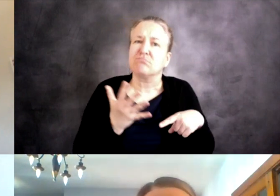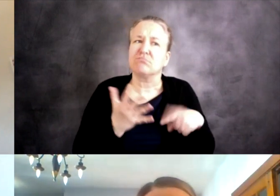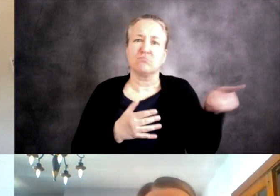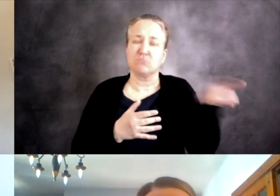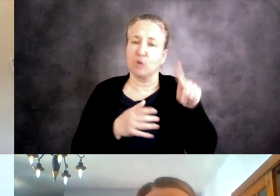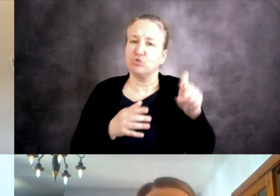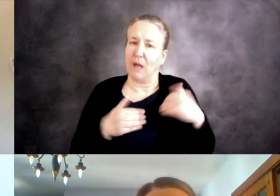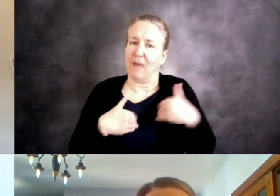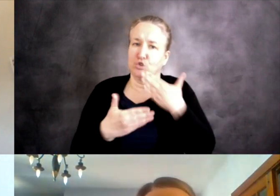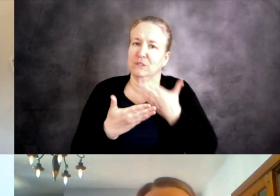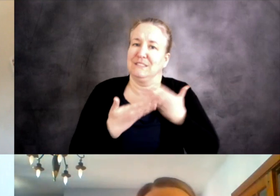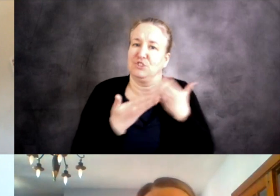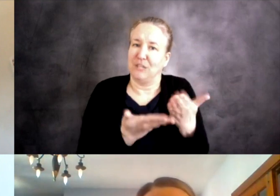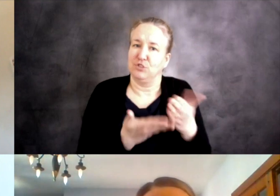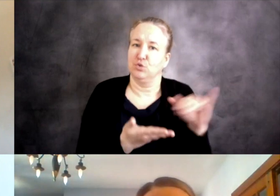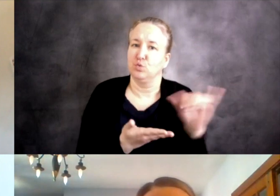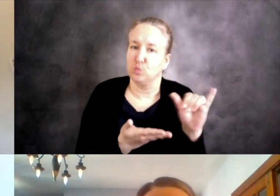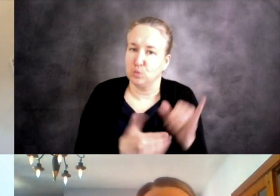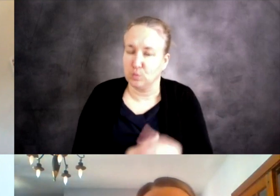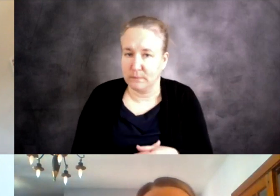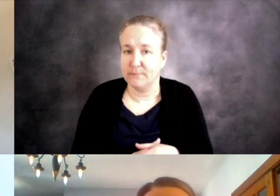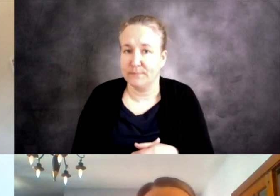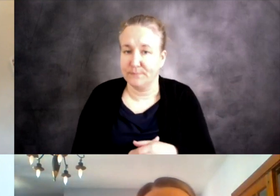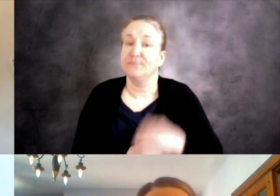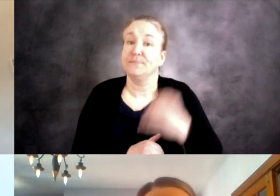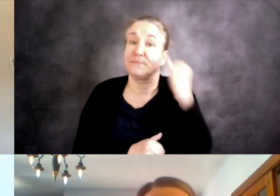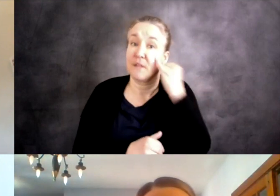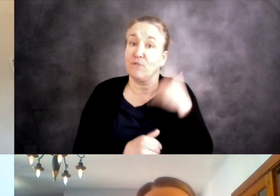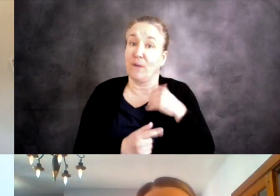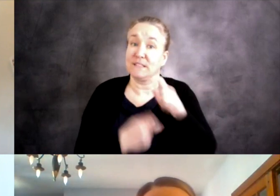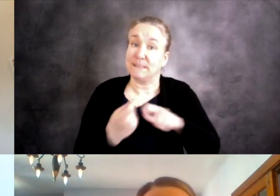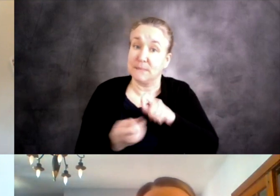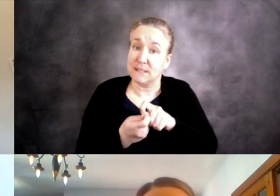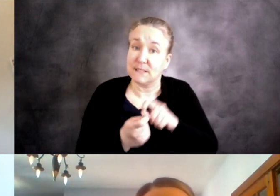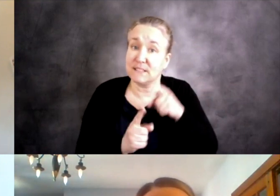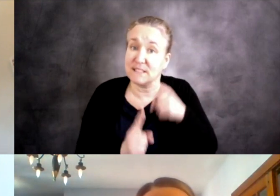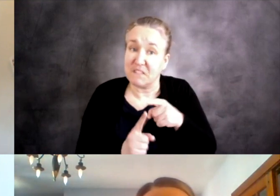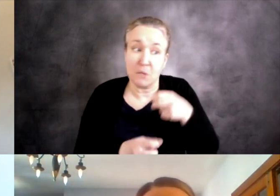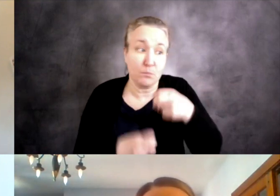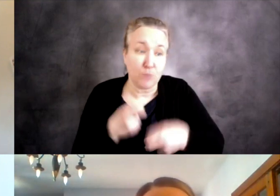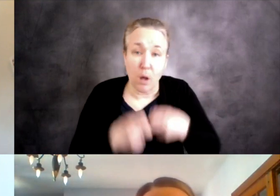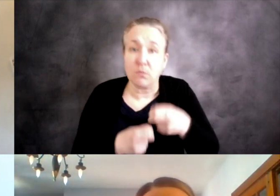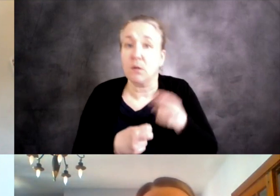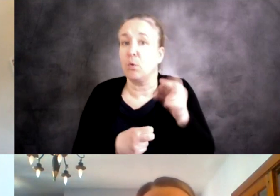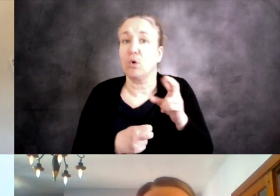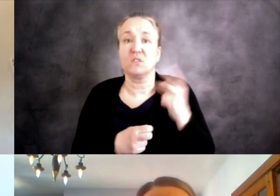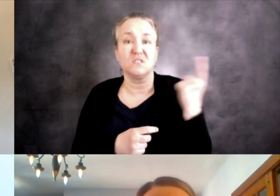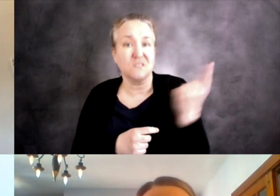suggestions and if there's a specific, um, problem or something that you're specifically worried